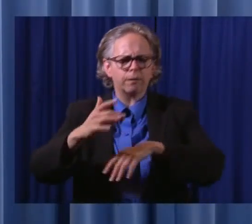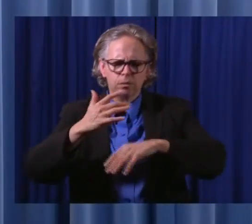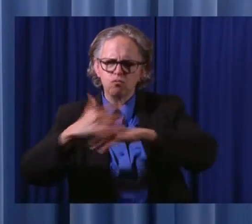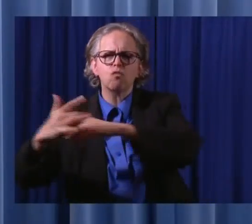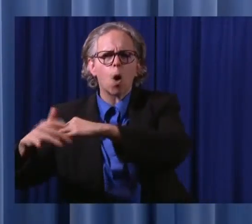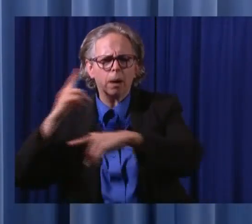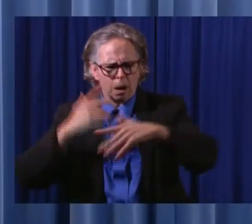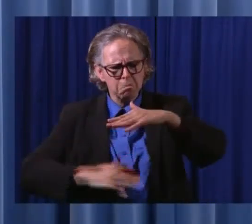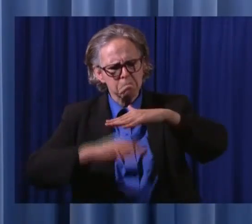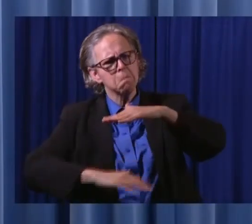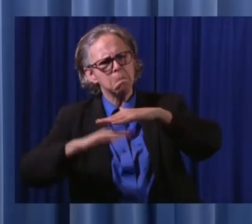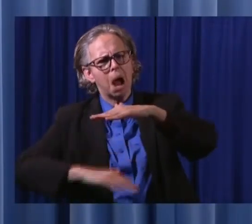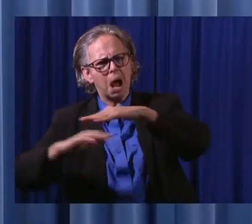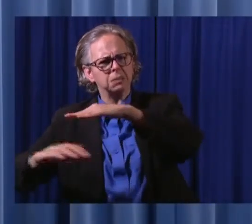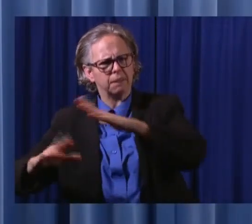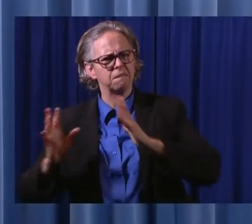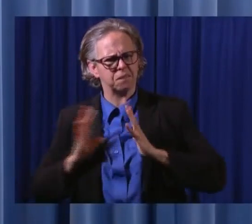OVERALL ACROSS OHIO, NO REGION